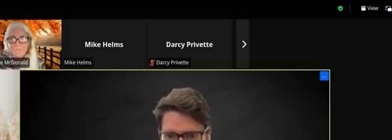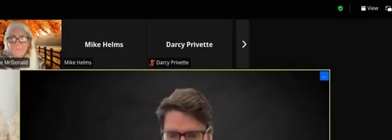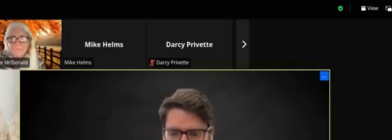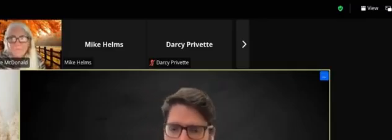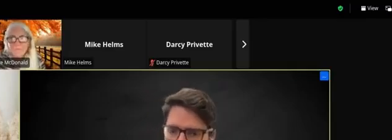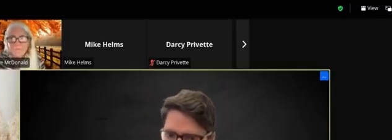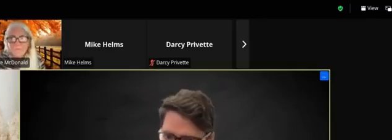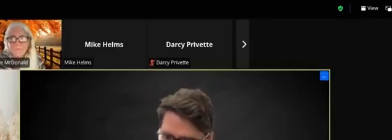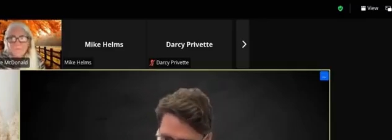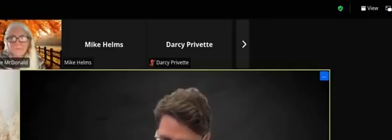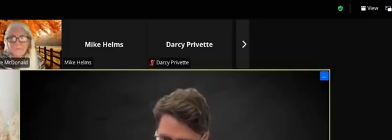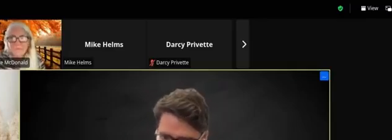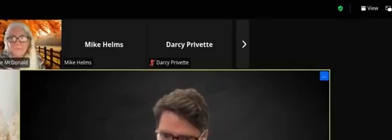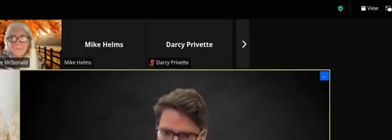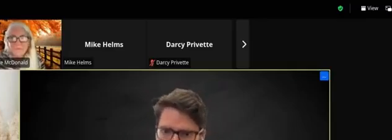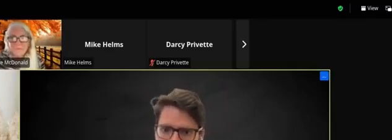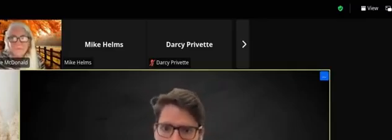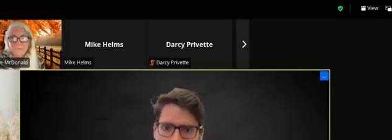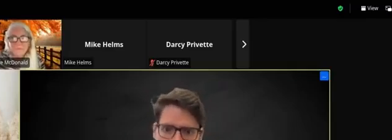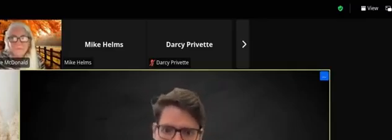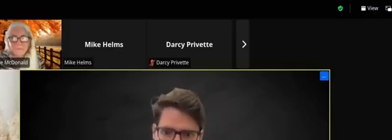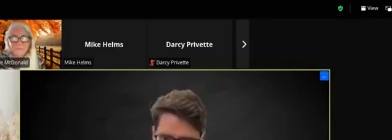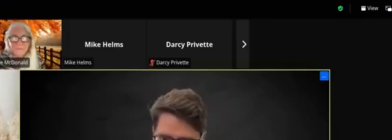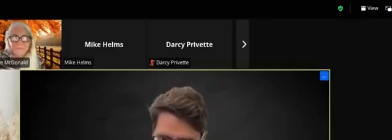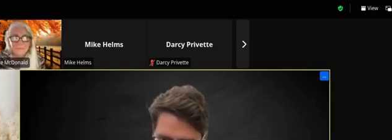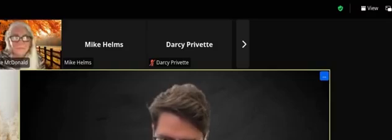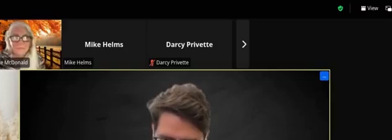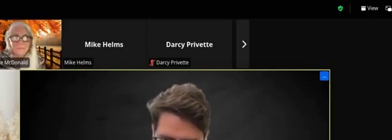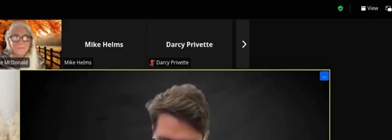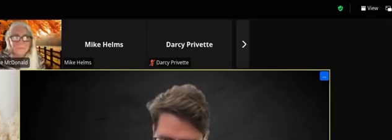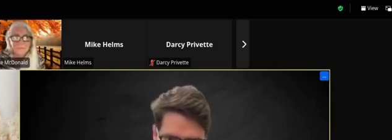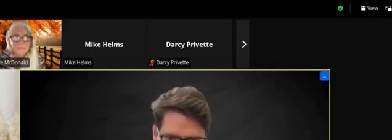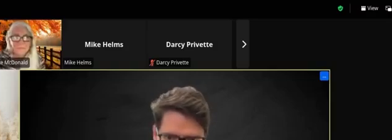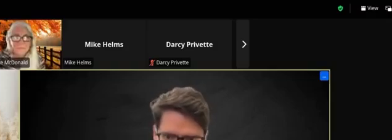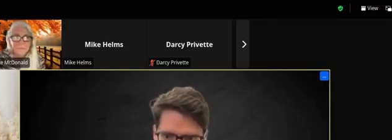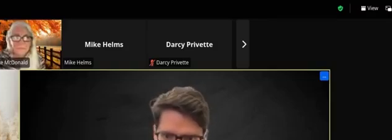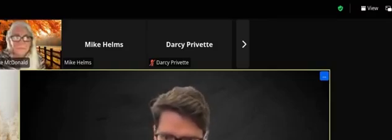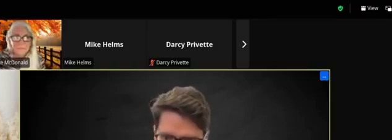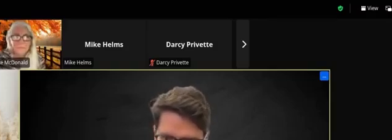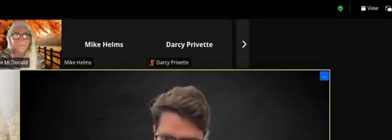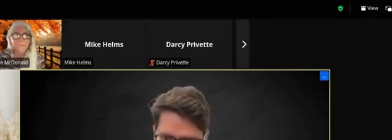we will have some poll questions, as well, at the end of our session.